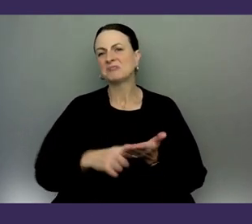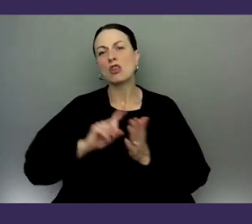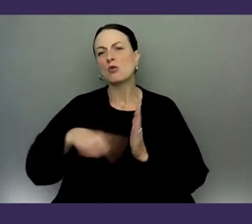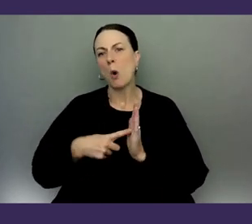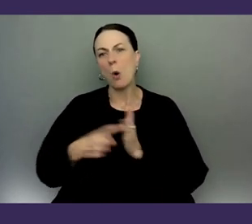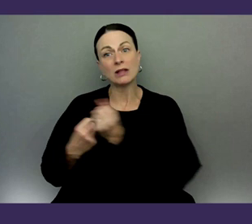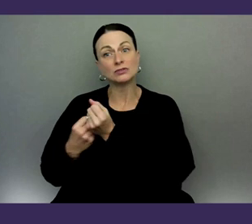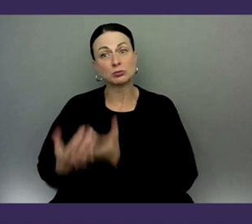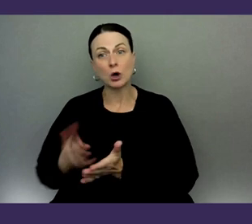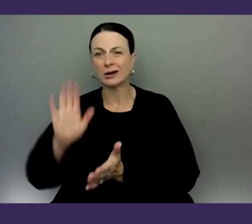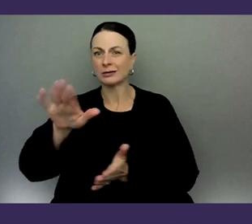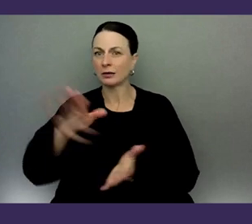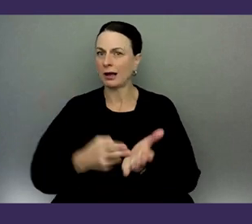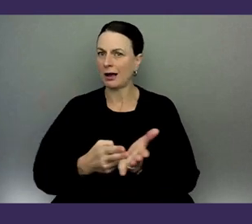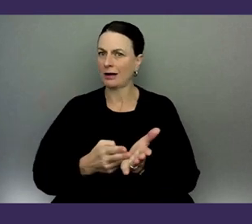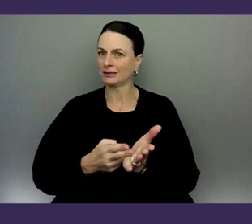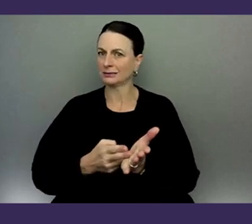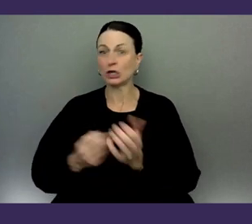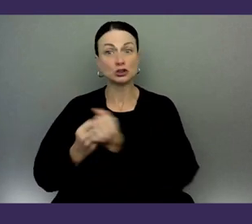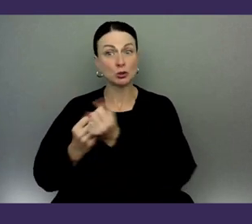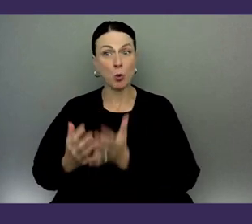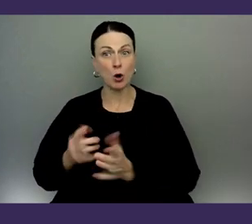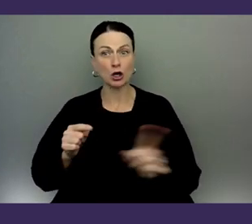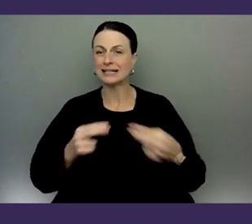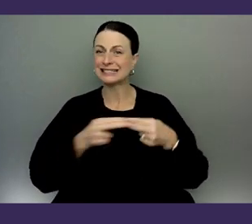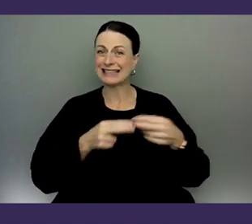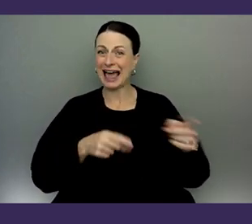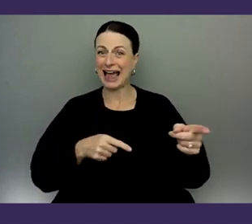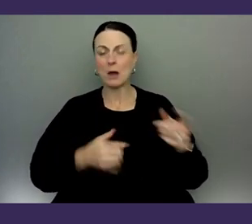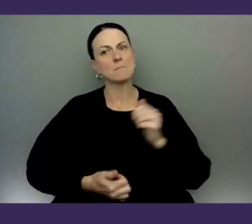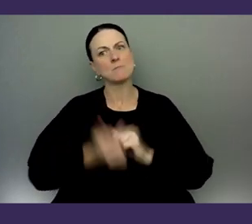To be honest with you, this is the slide that I often get the most questions about.